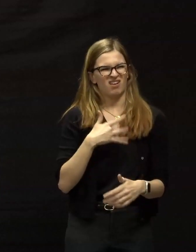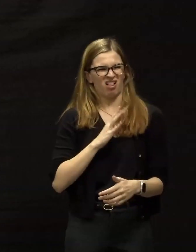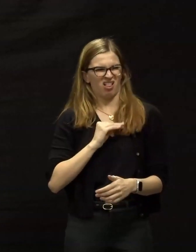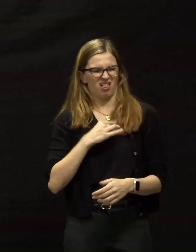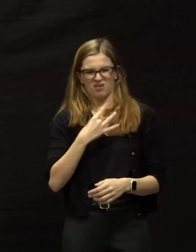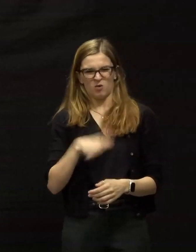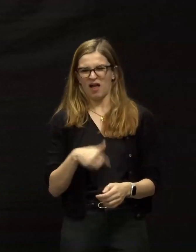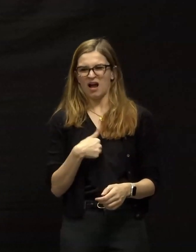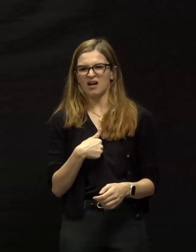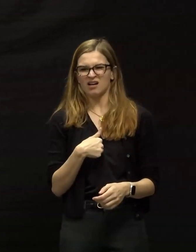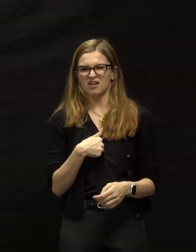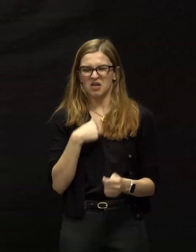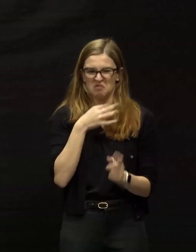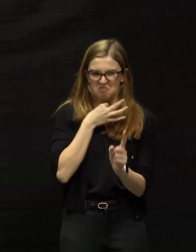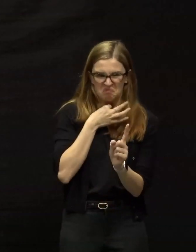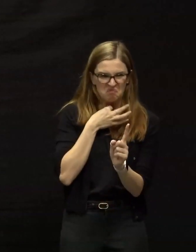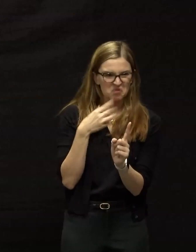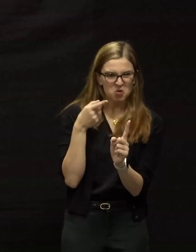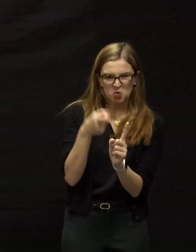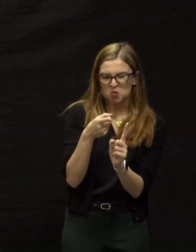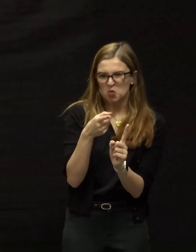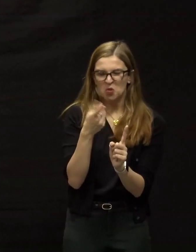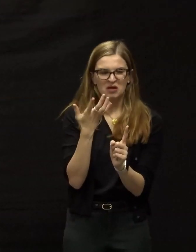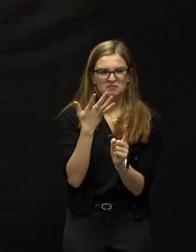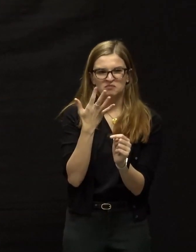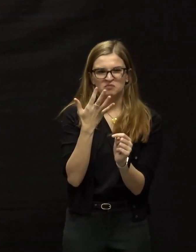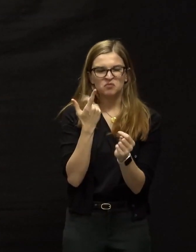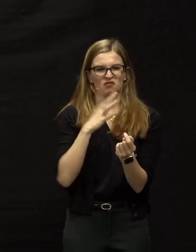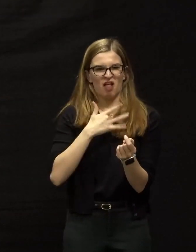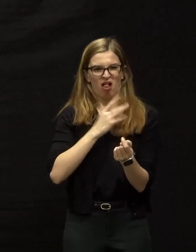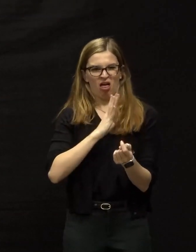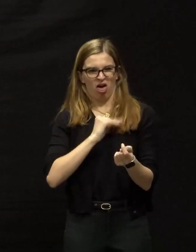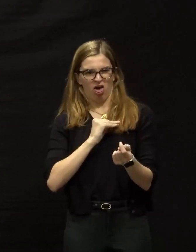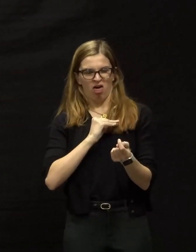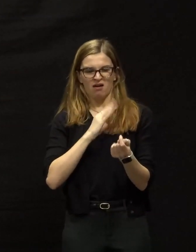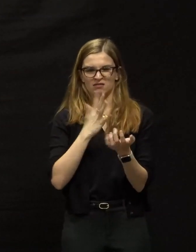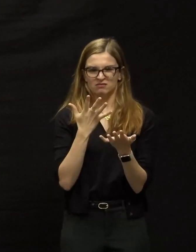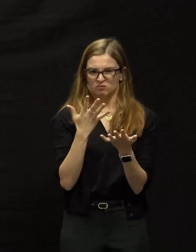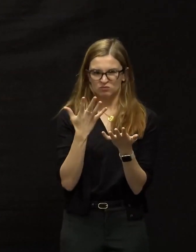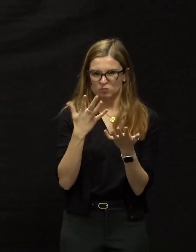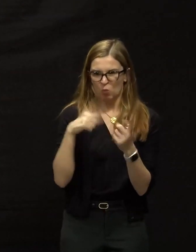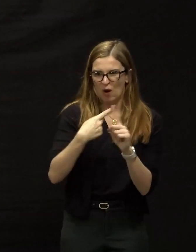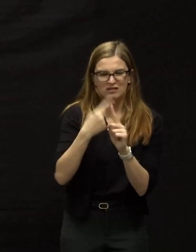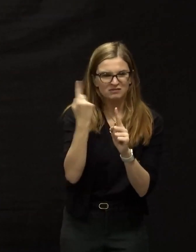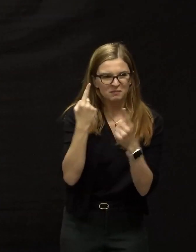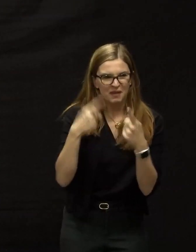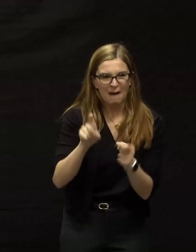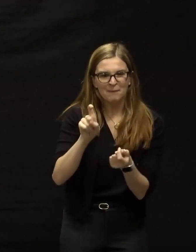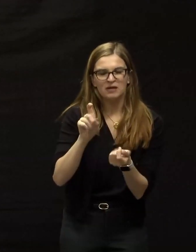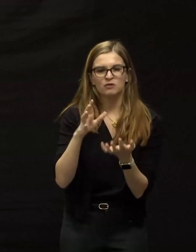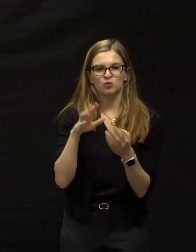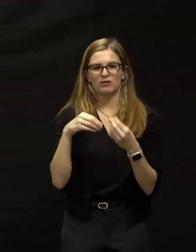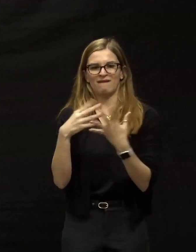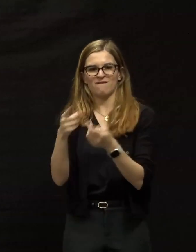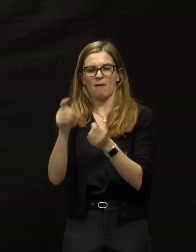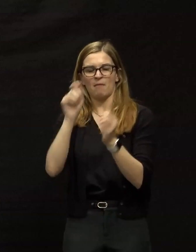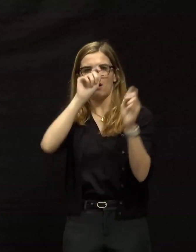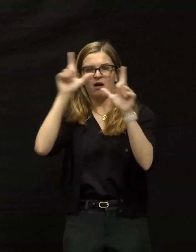But sometimes what we get back is, "Oh, that's not important, it's fine." And then that doesn't make them feel good, right? That's a blow to their self-esteem.